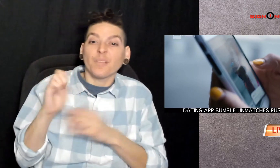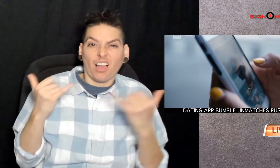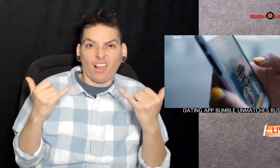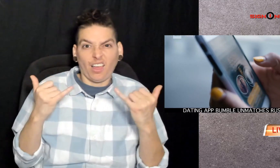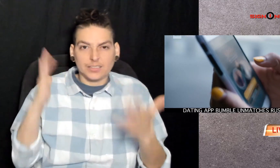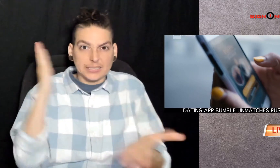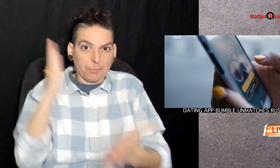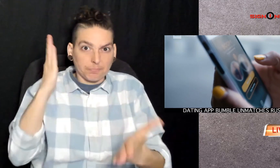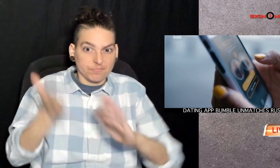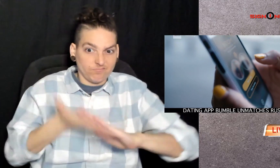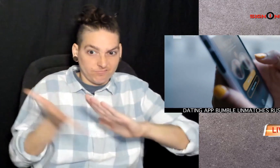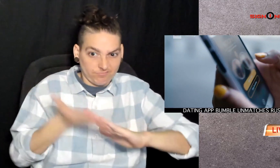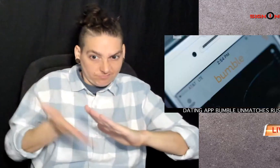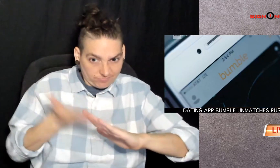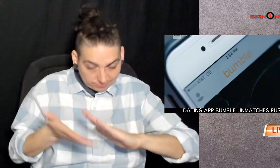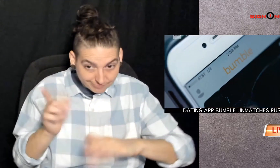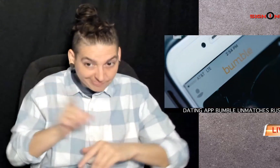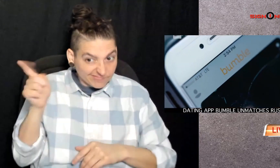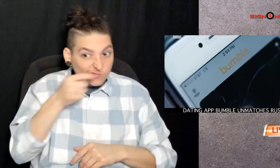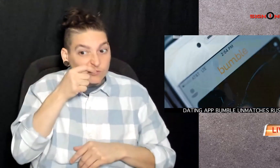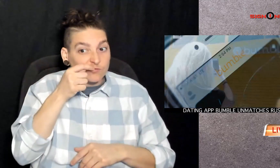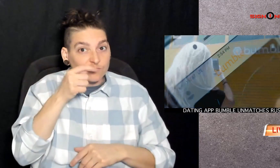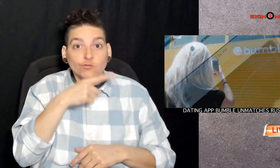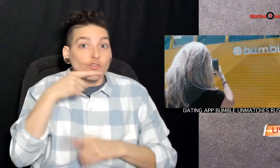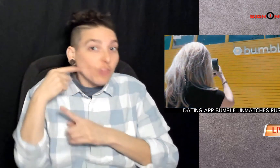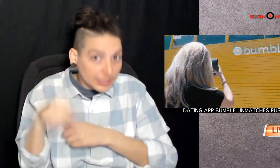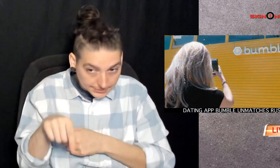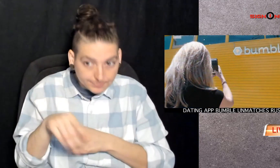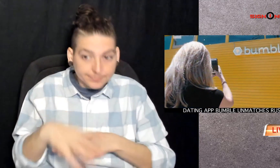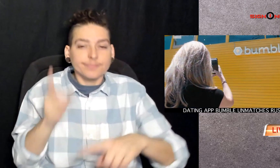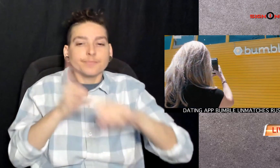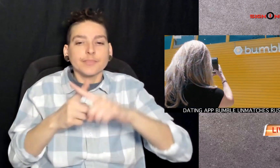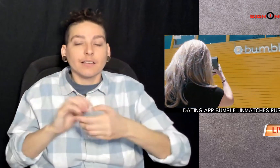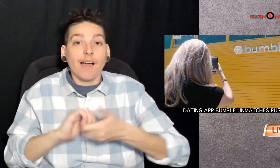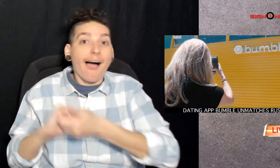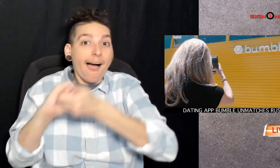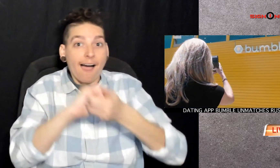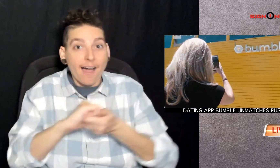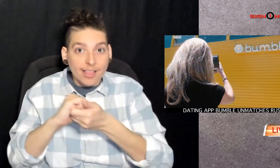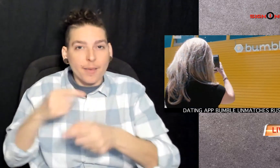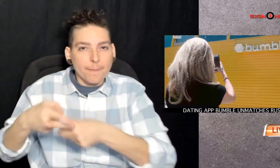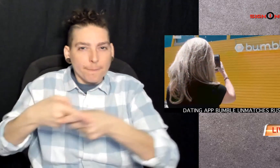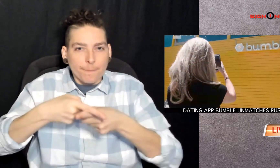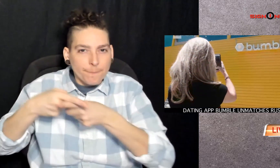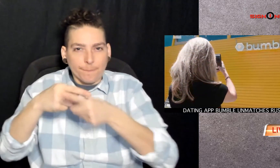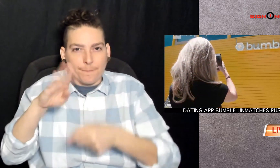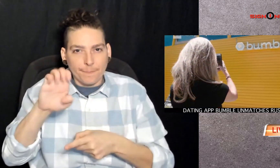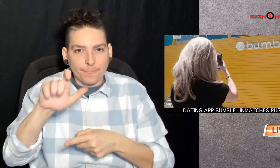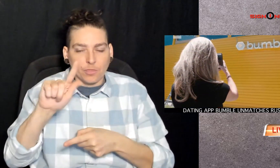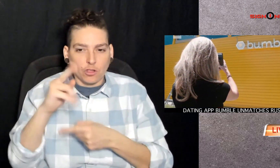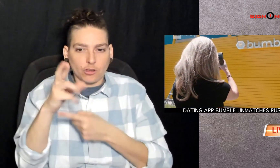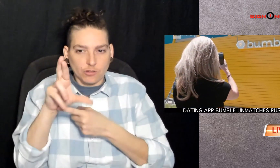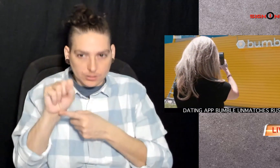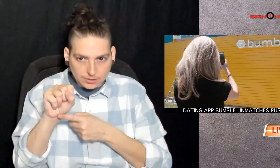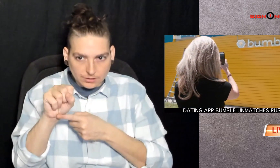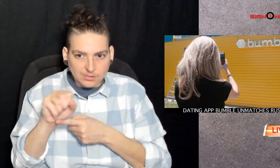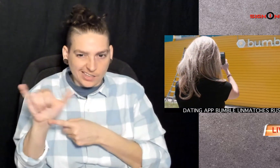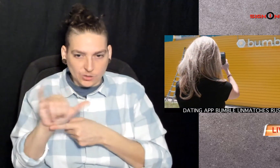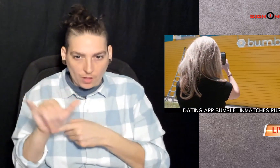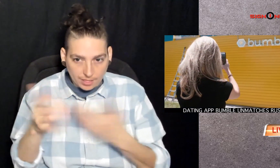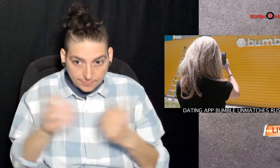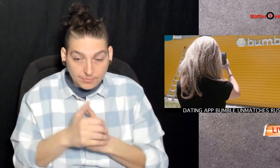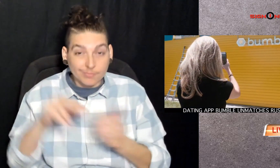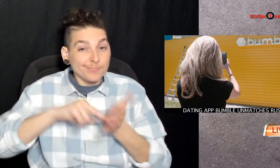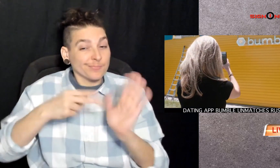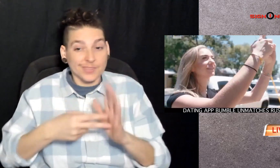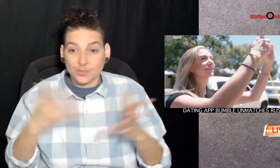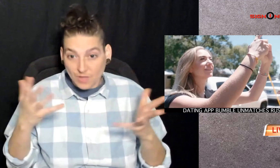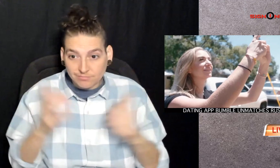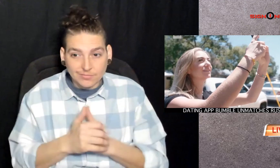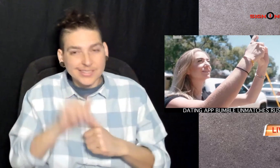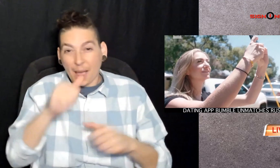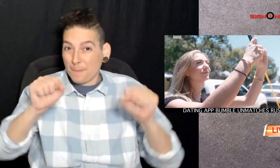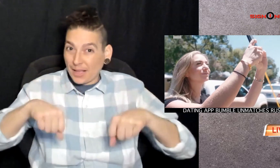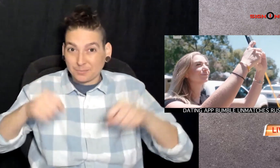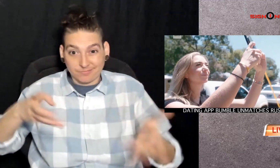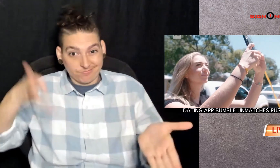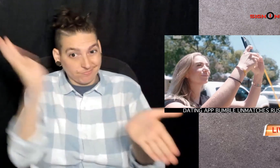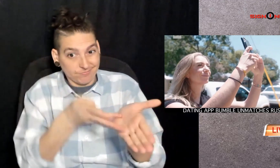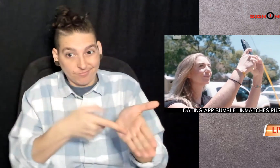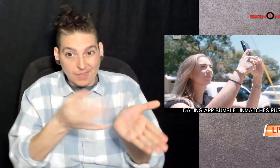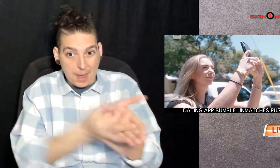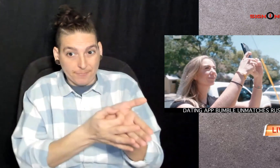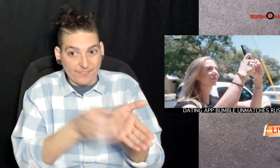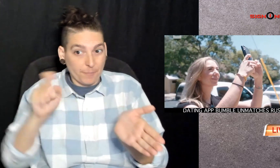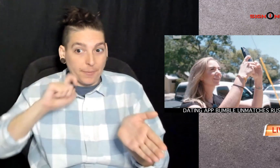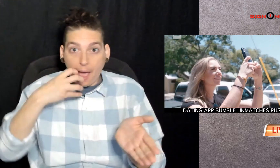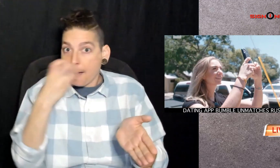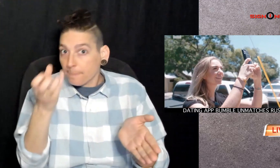the dating app bumble is discontinuing operations in Russia and its ally Belarus as well that